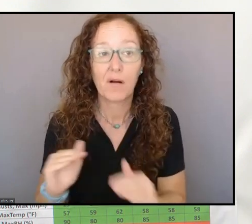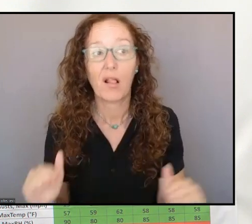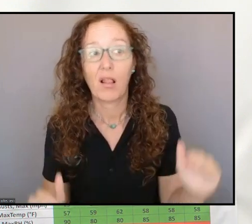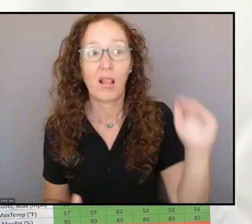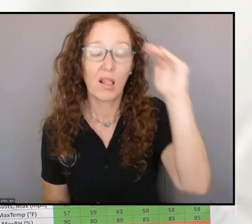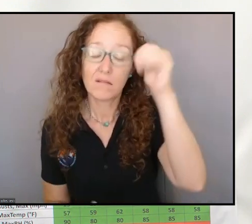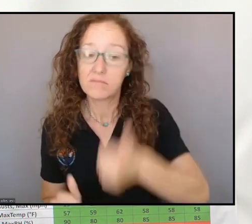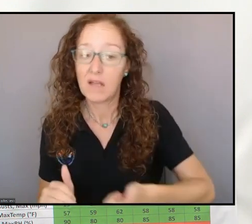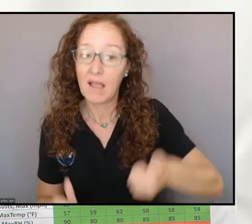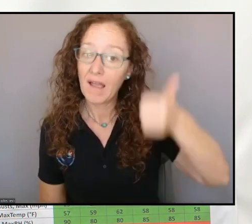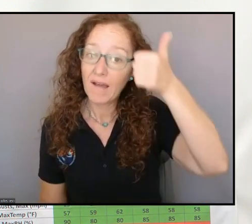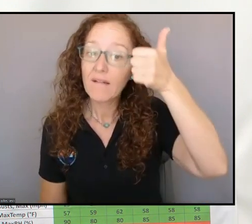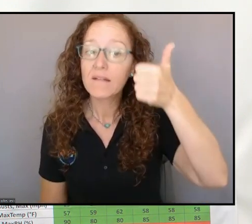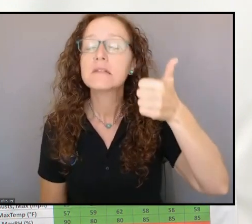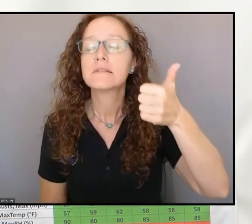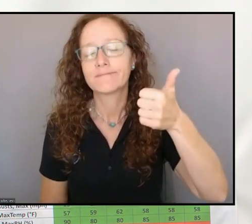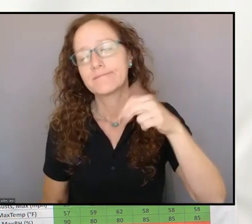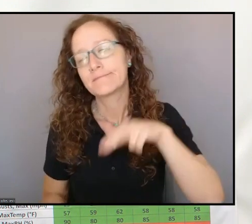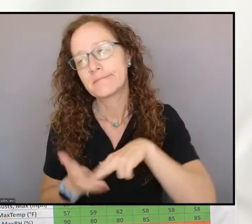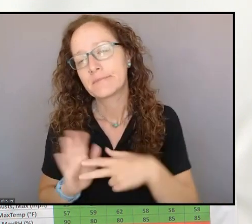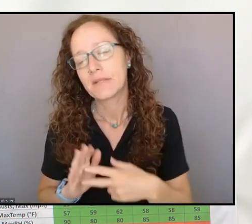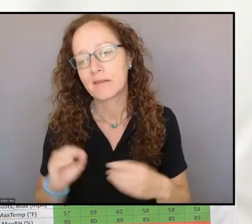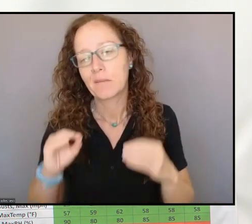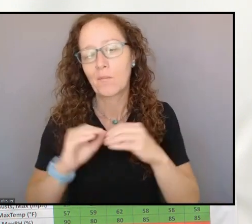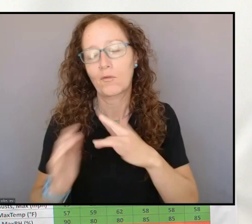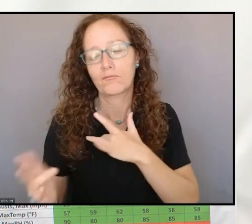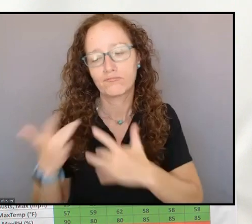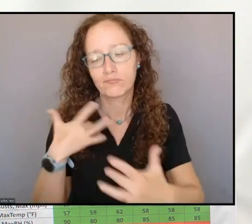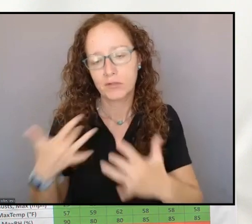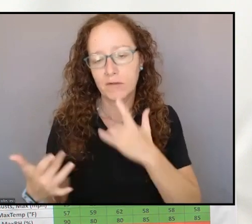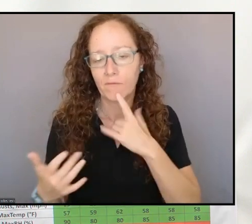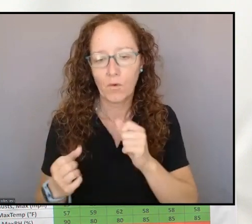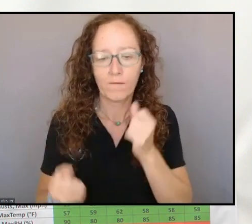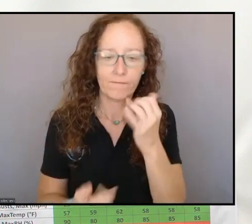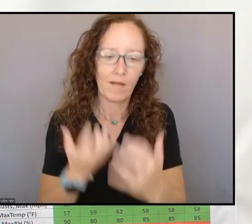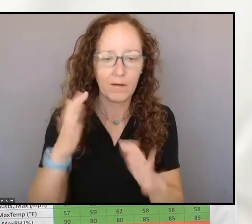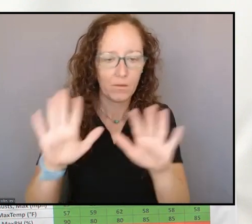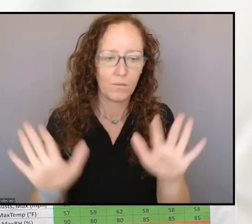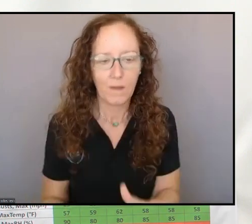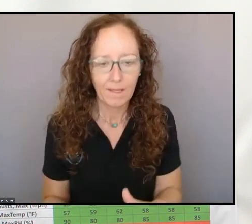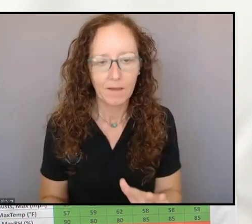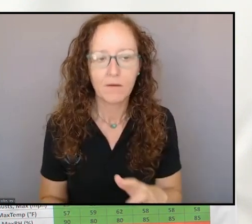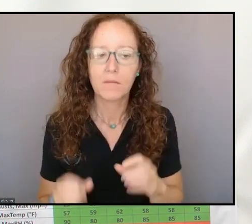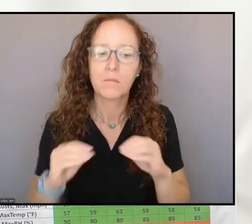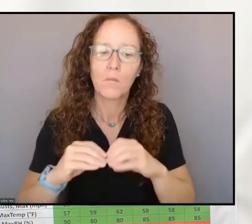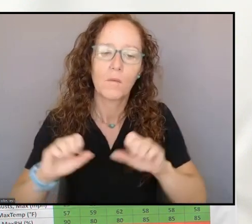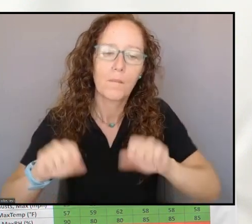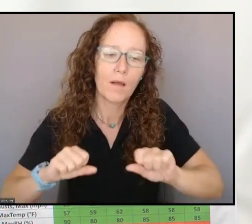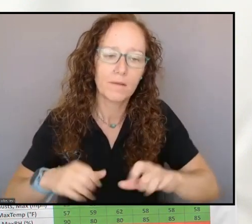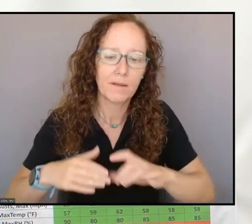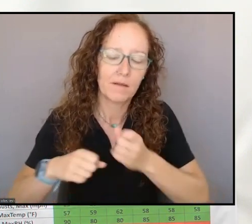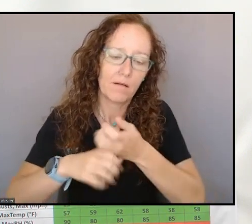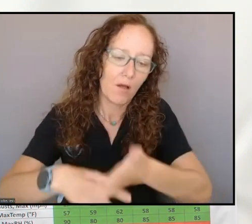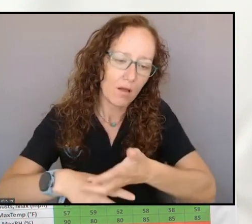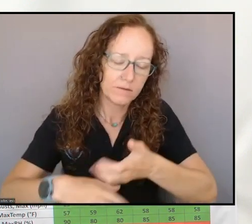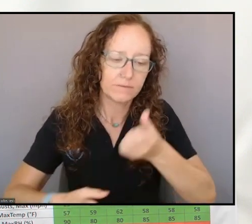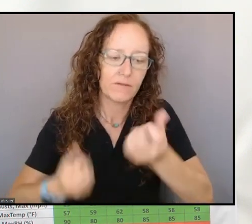weather is in terms of how it can lead to increased fire activity. Obviously don't have any fire activity out there